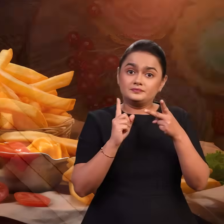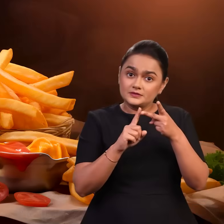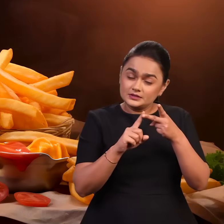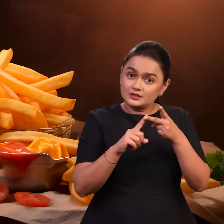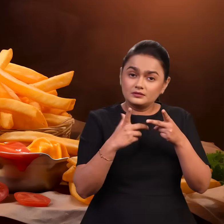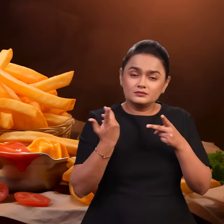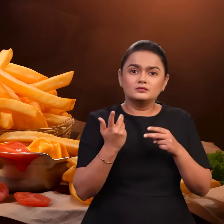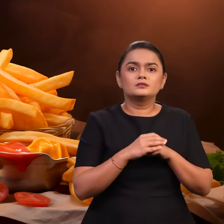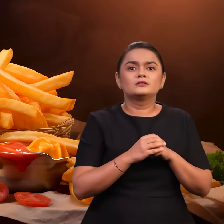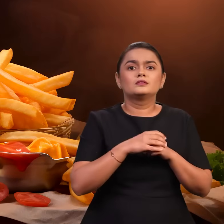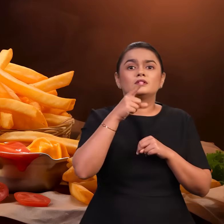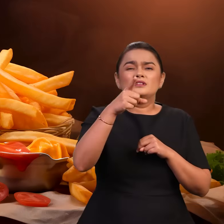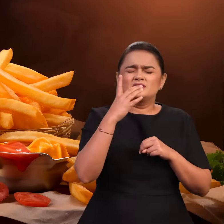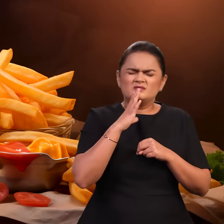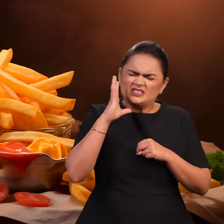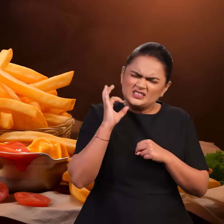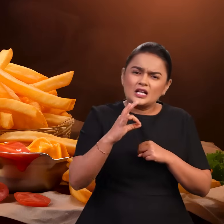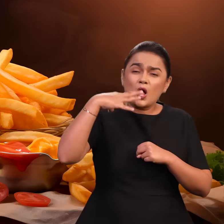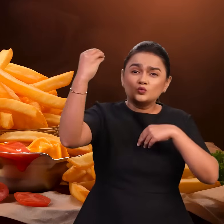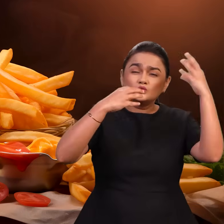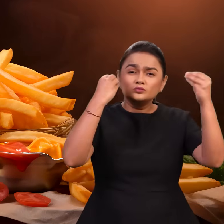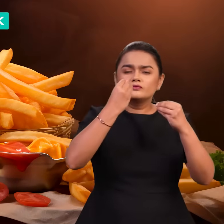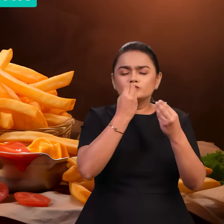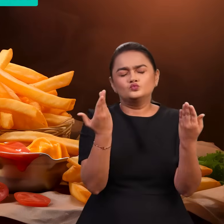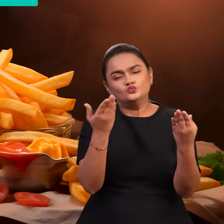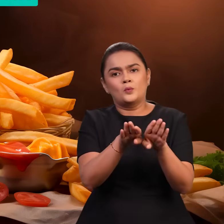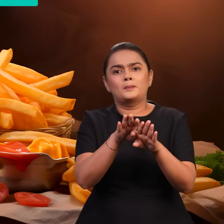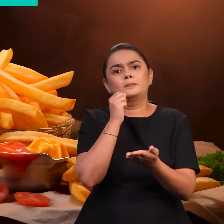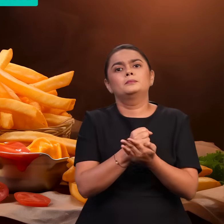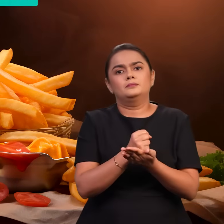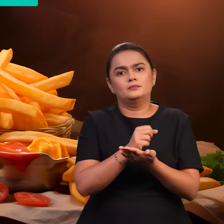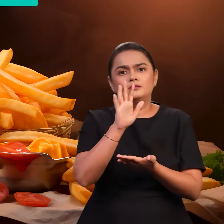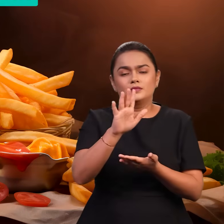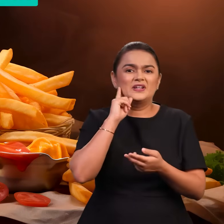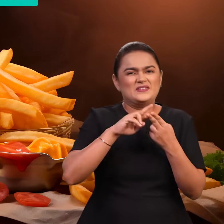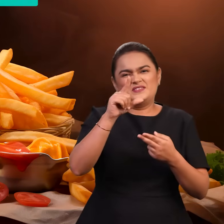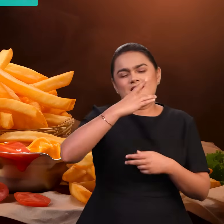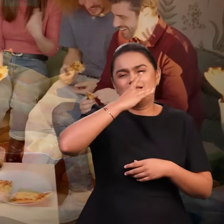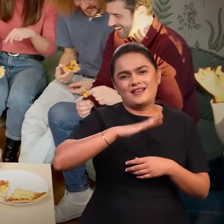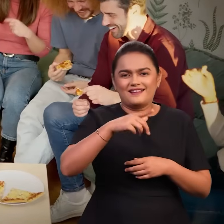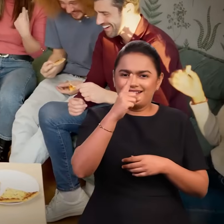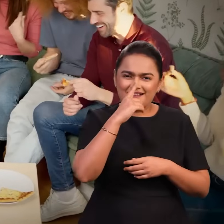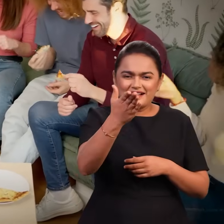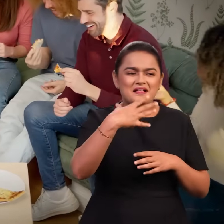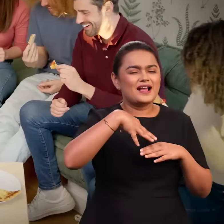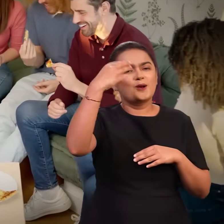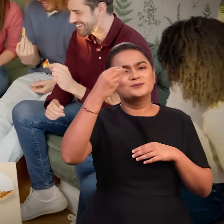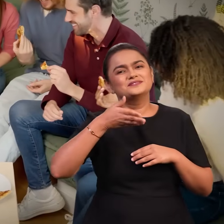Second thing, what you need to do is that you need to really chuck the junk. Now, if you're a young girl, you're going out.